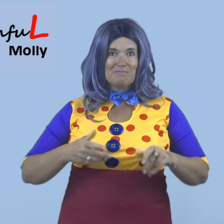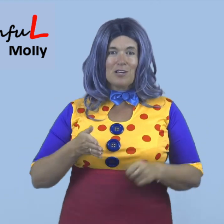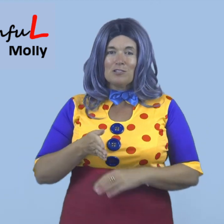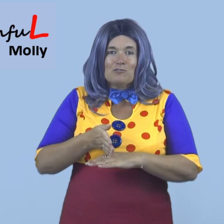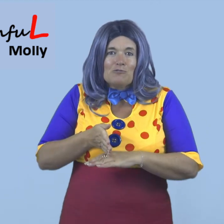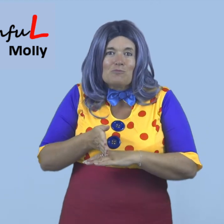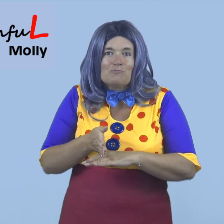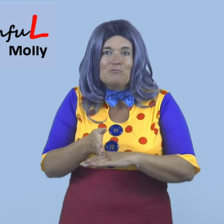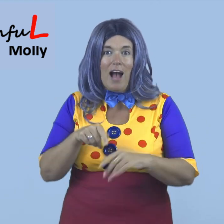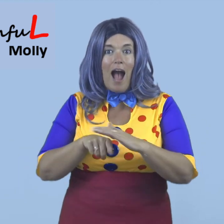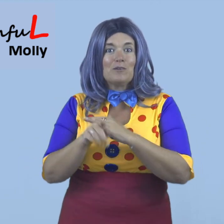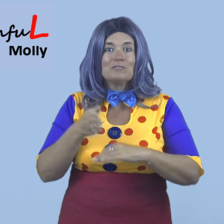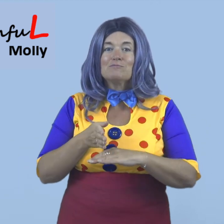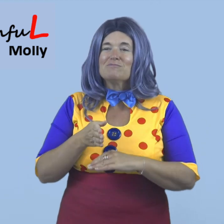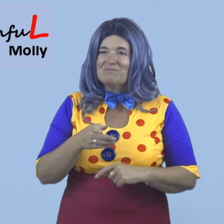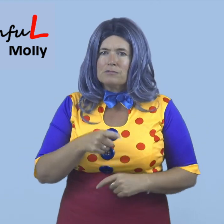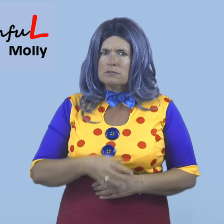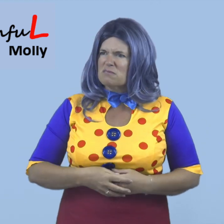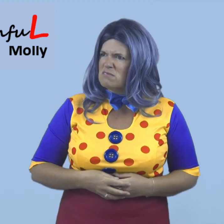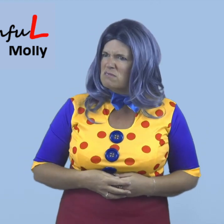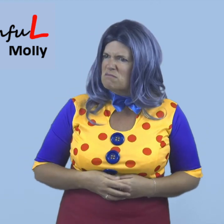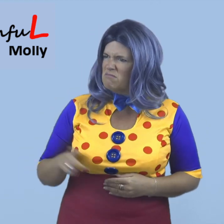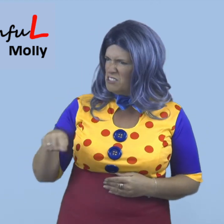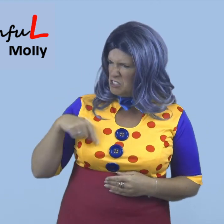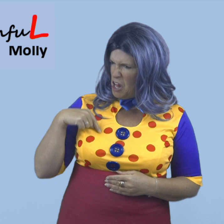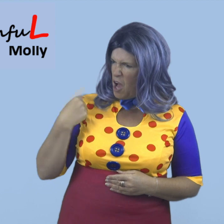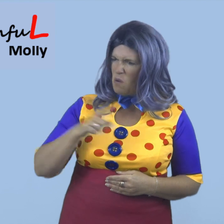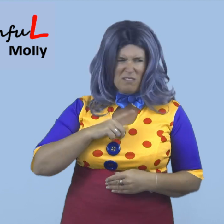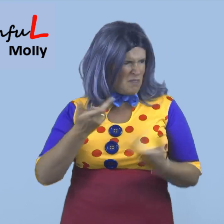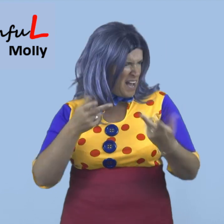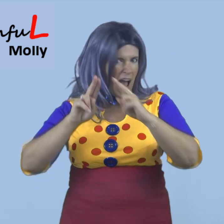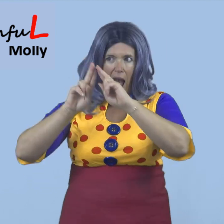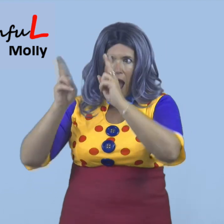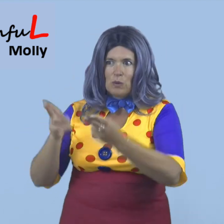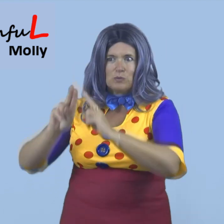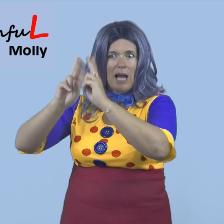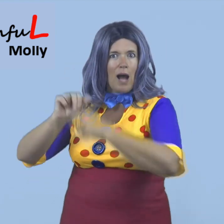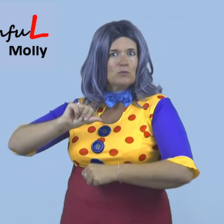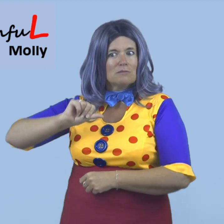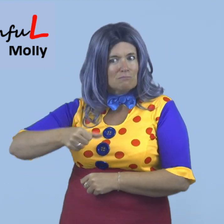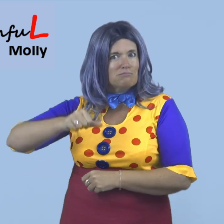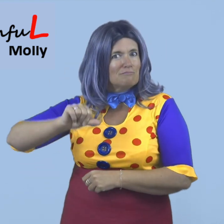and then they were off, silently and slowly leaving the milk yard. “Why is this so slow?” Meg asked. “We don’t need to go any faster,” said Bob,